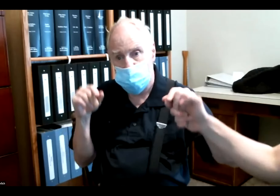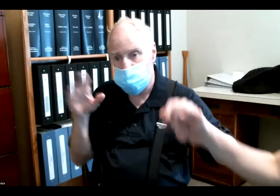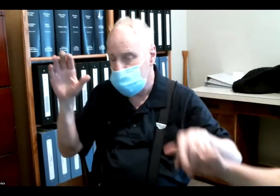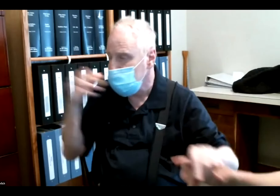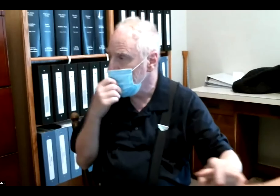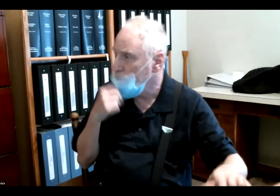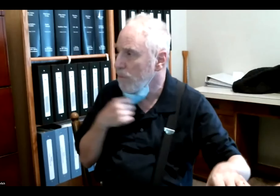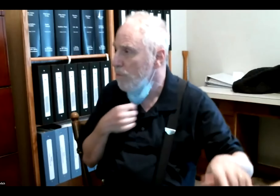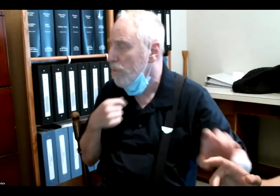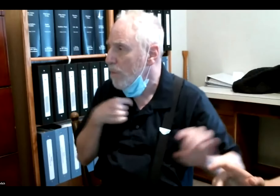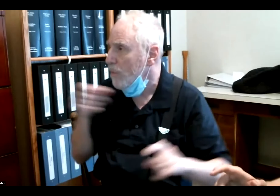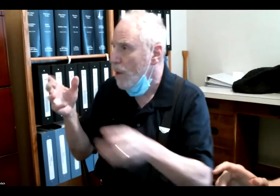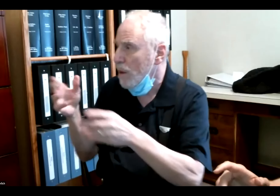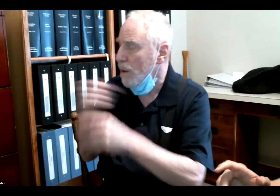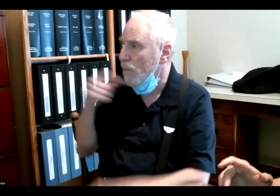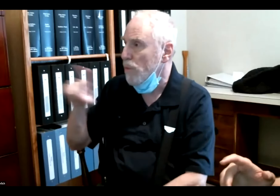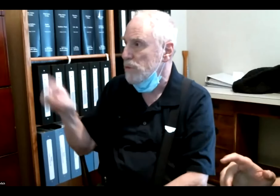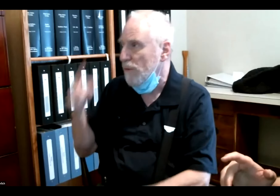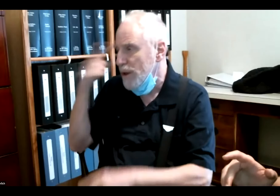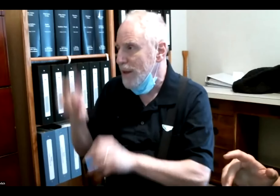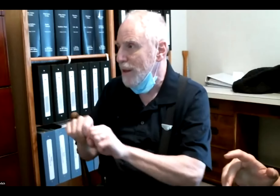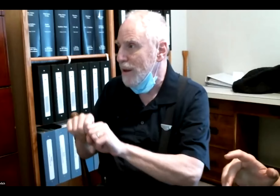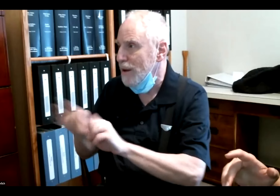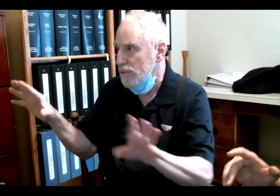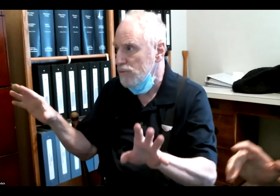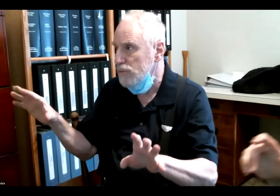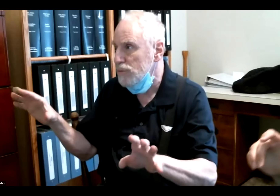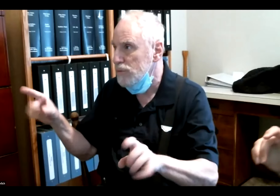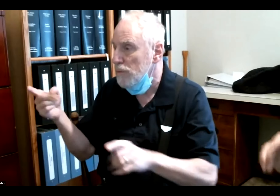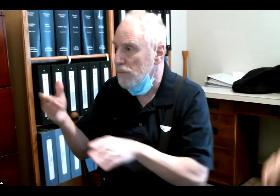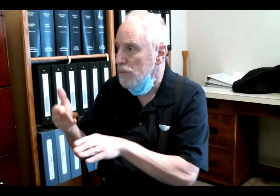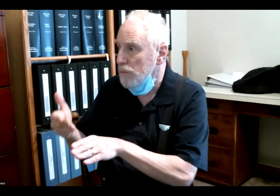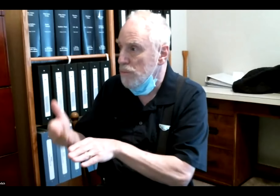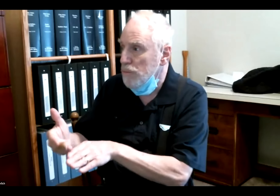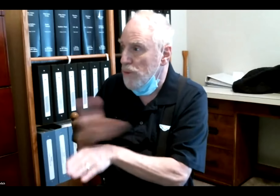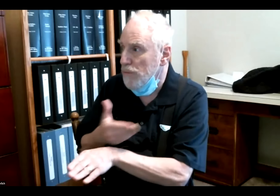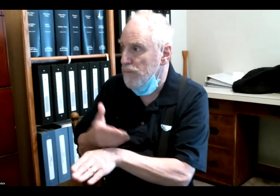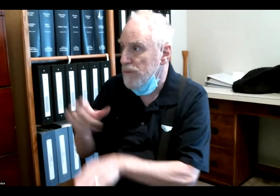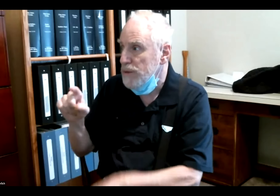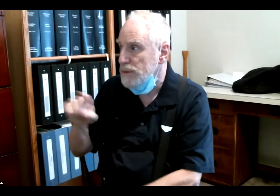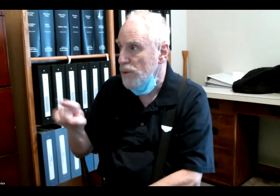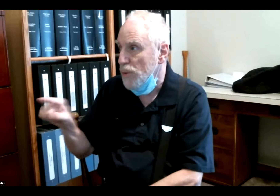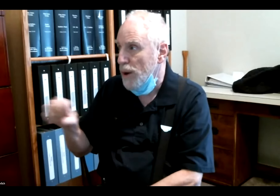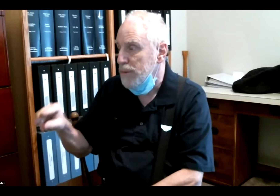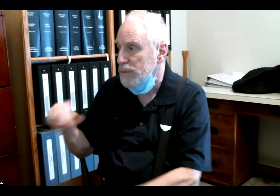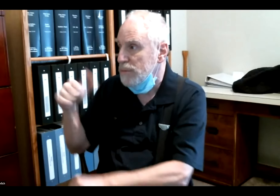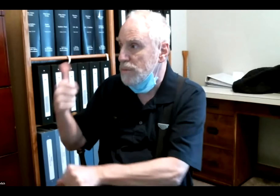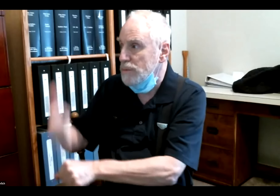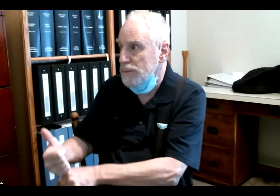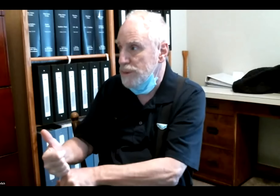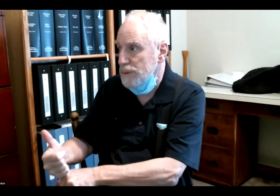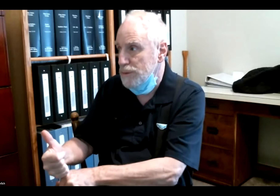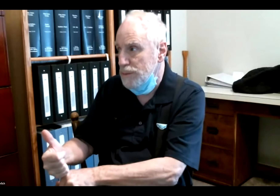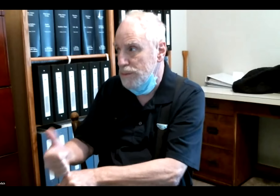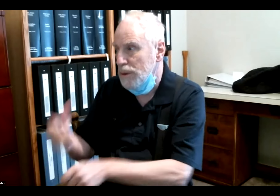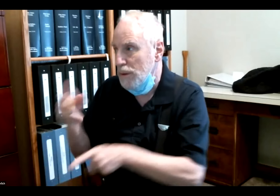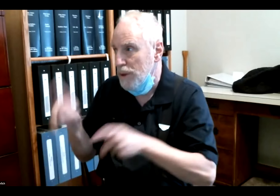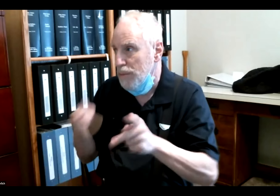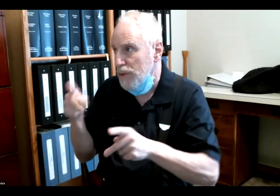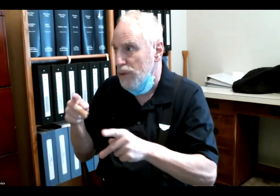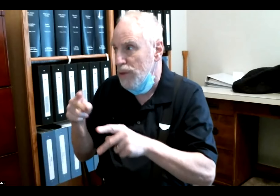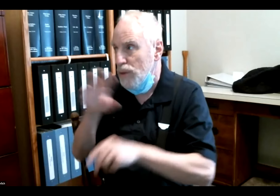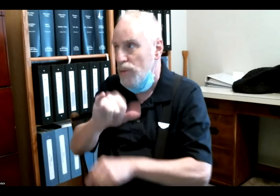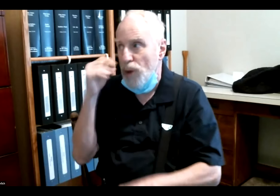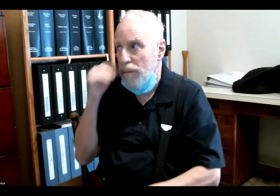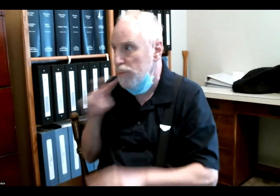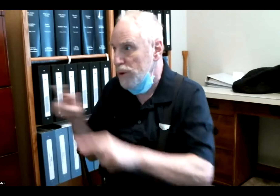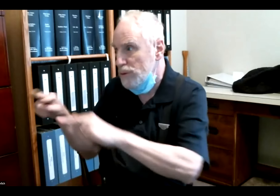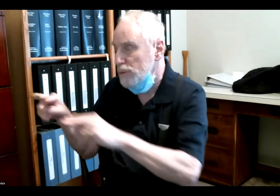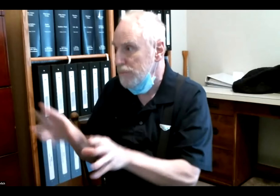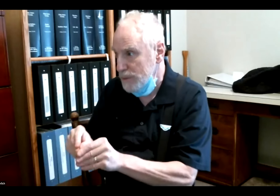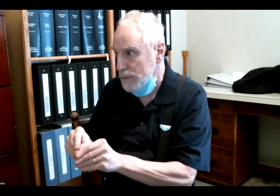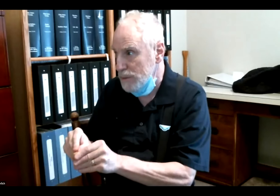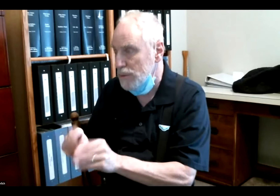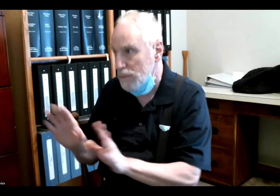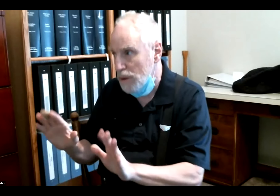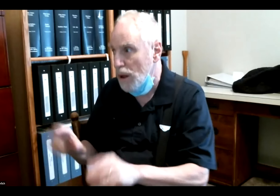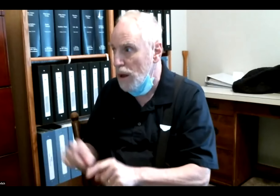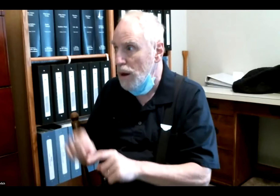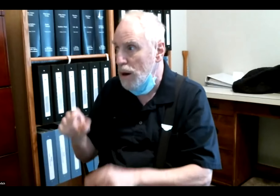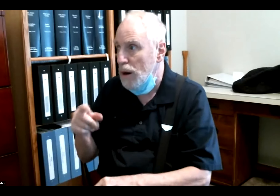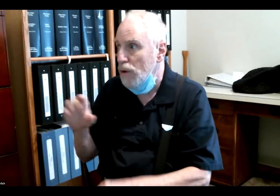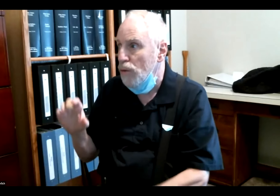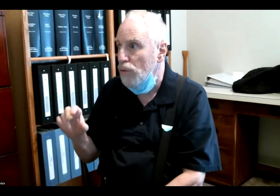Stephen: So question, a clarifying question. So before we had zoom, currently people can